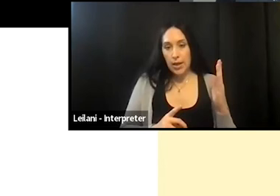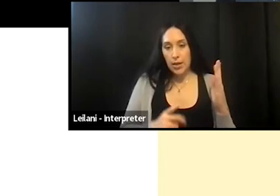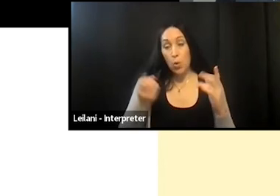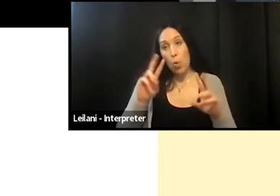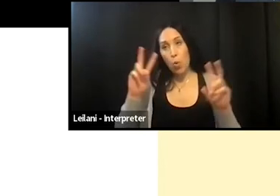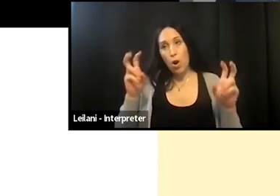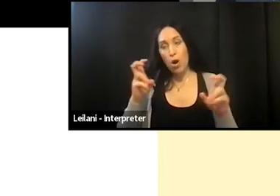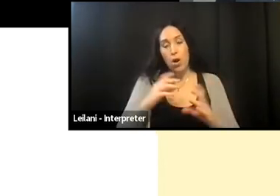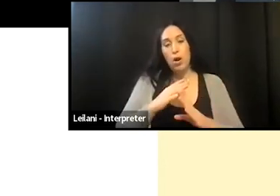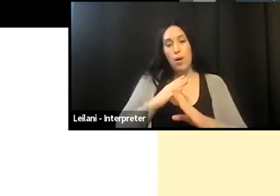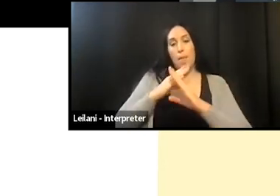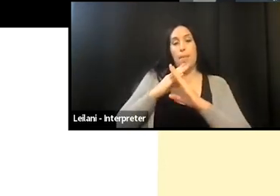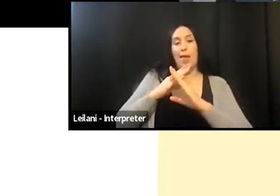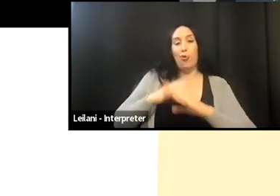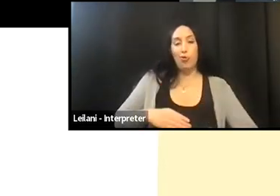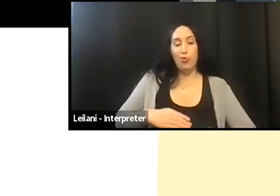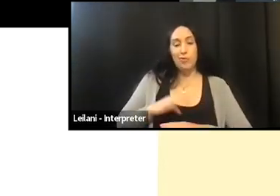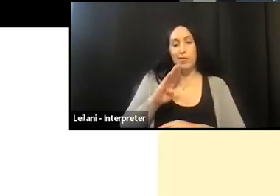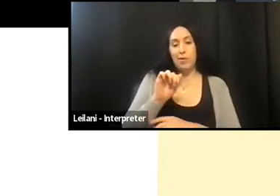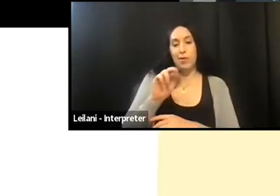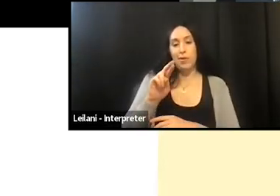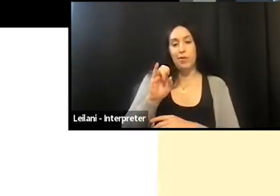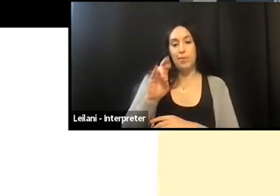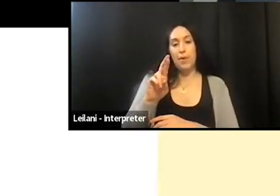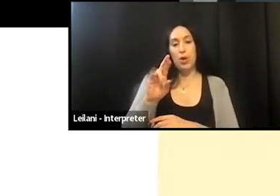But universal design makes sure that a house is designed